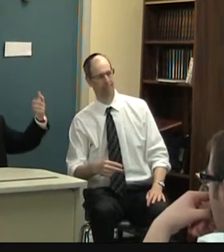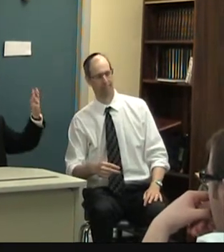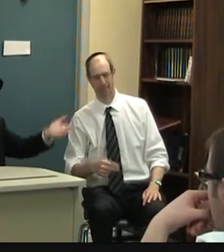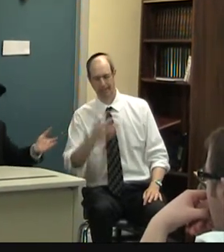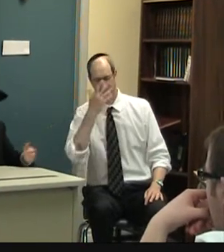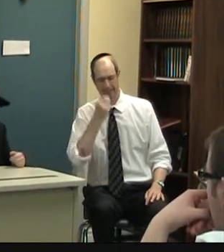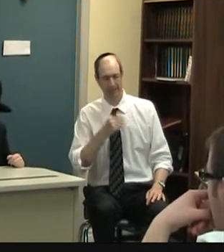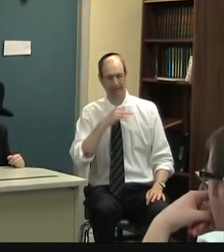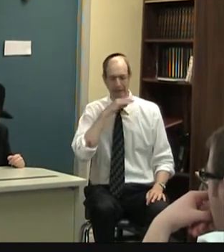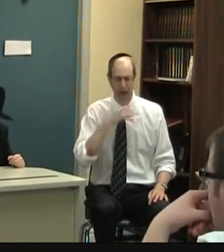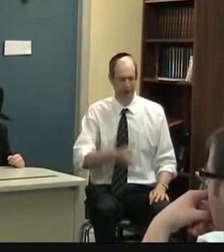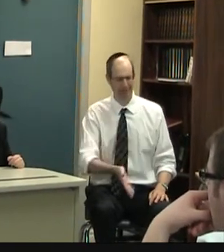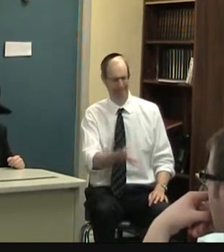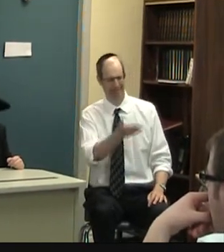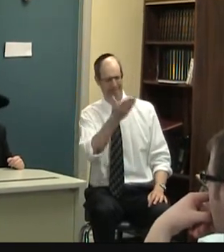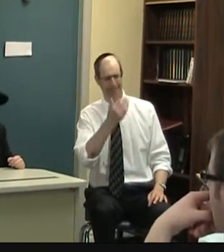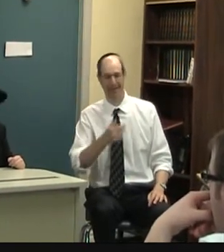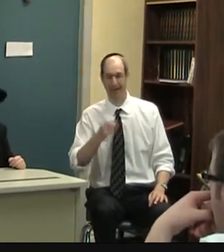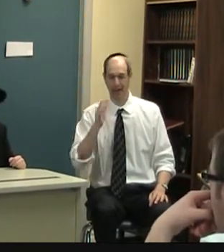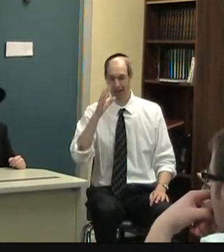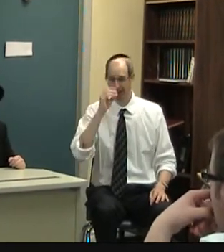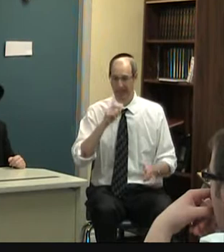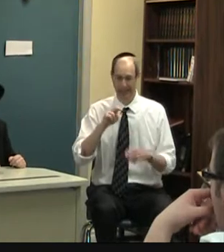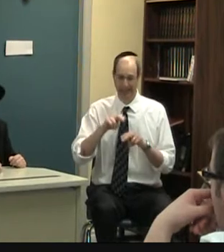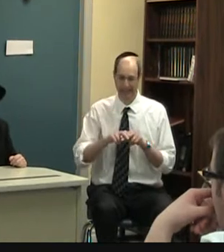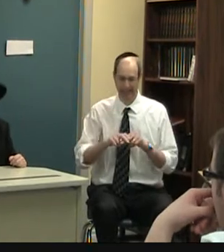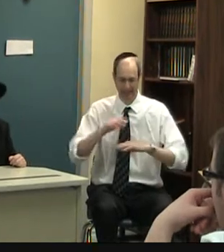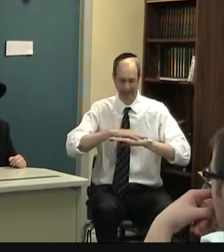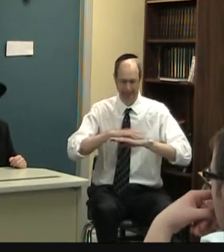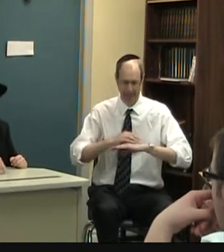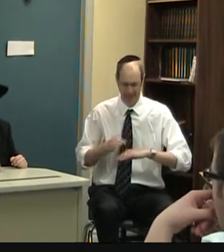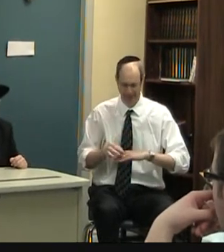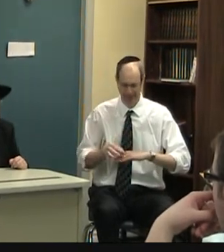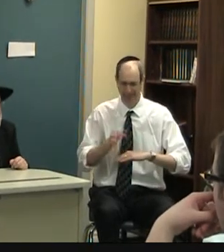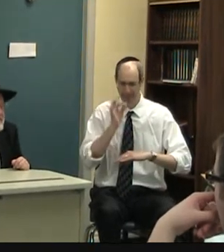filthy and he's sitting there at the table numbers you know i'm lavon deniro by himself